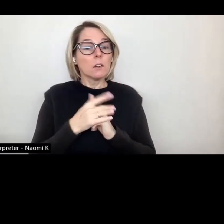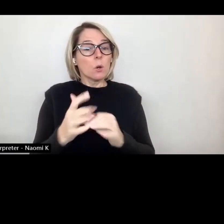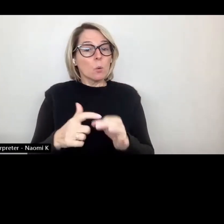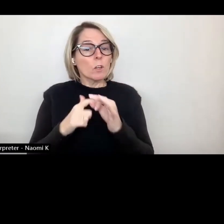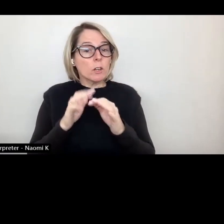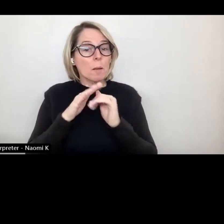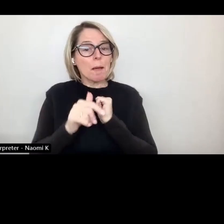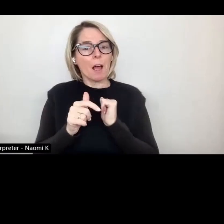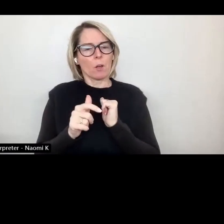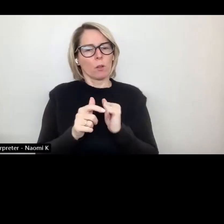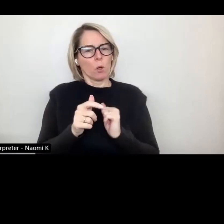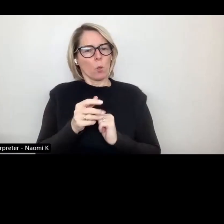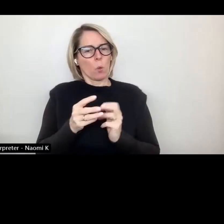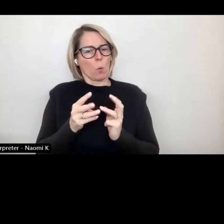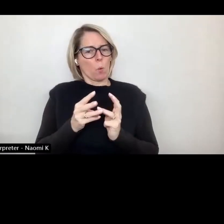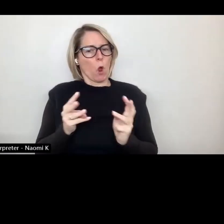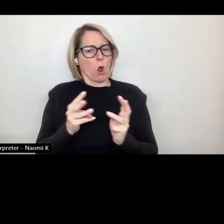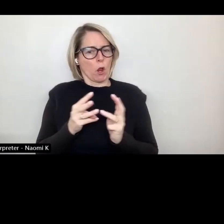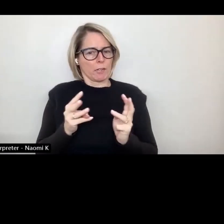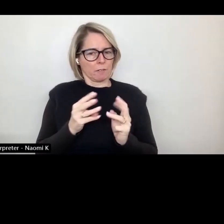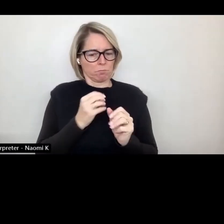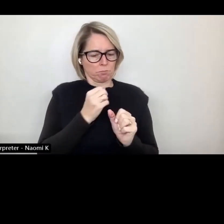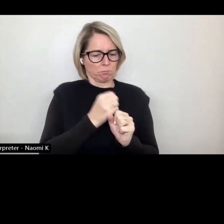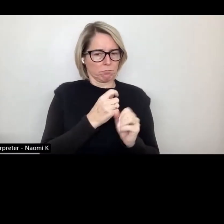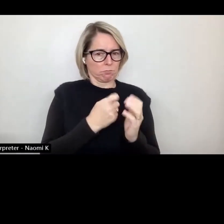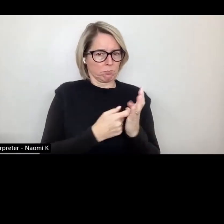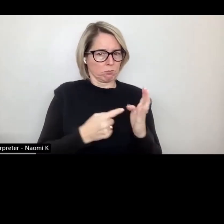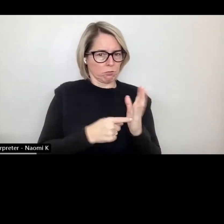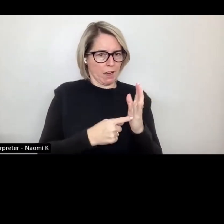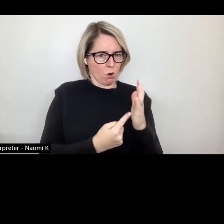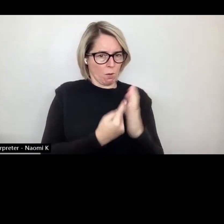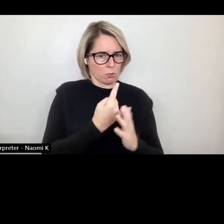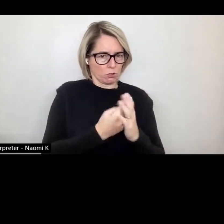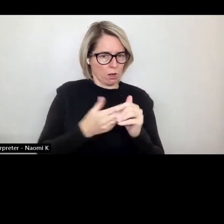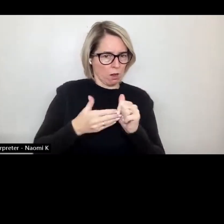We will look into that and provide a written response in the FAQ document.